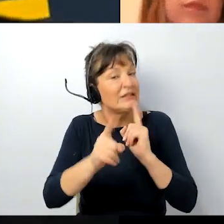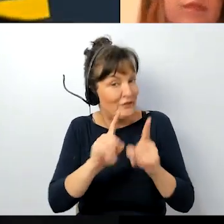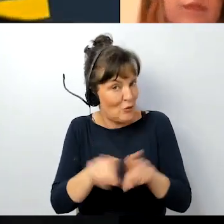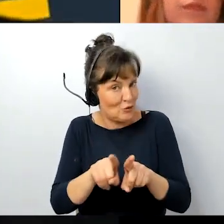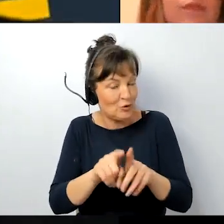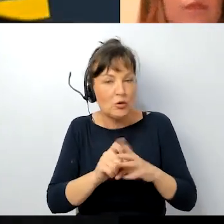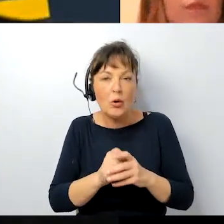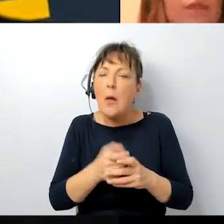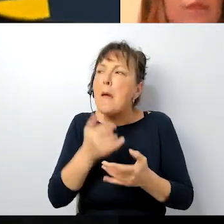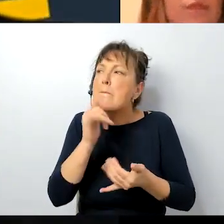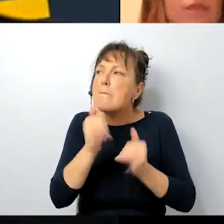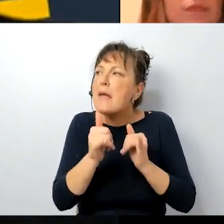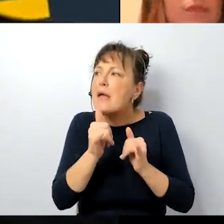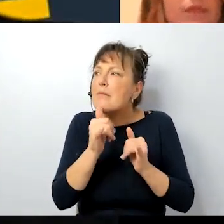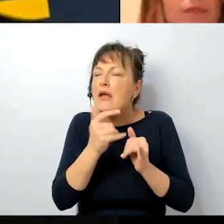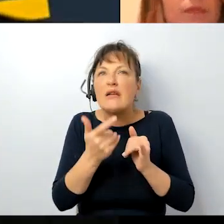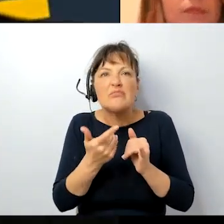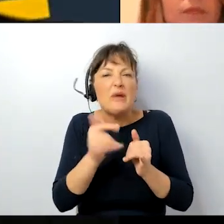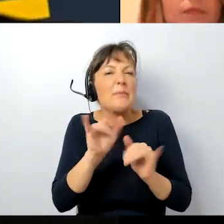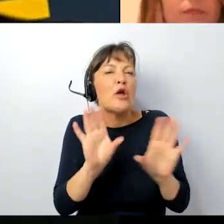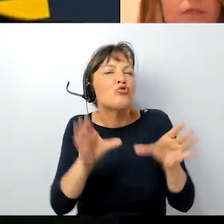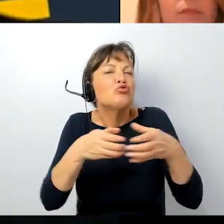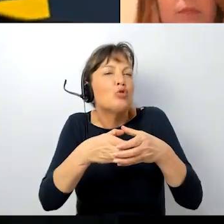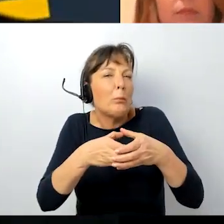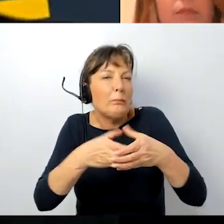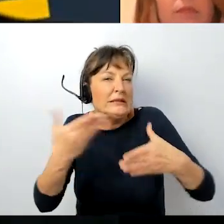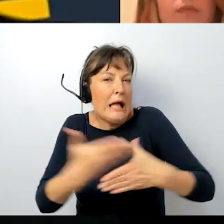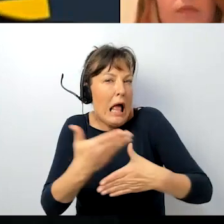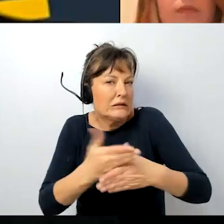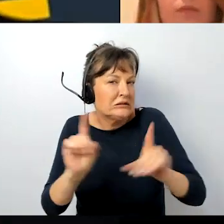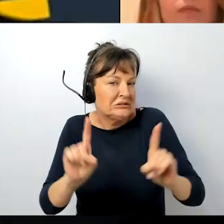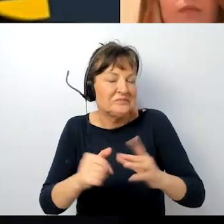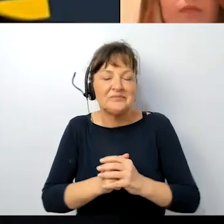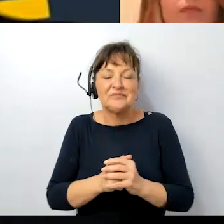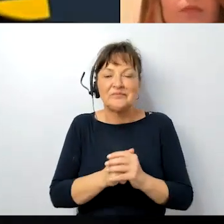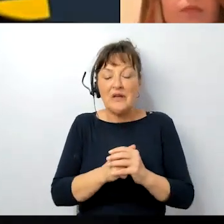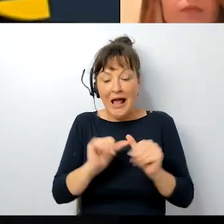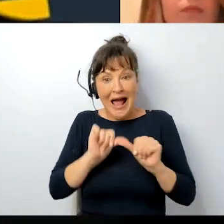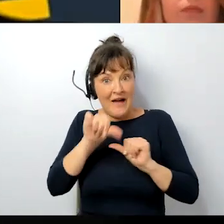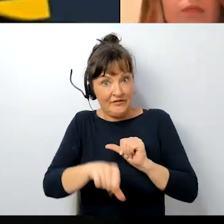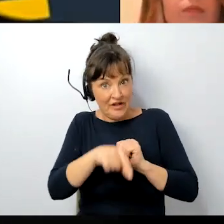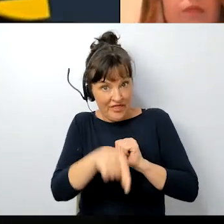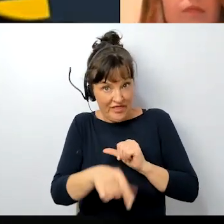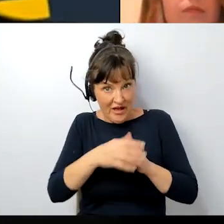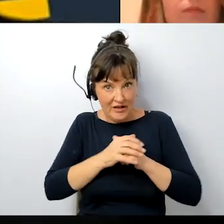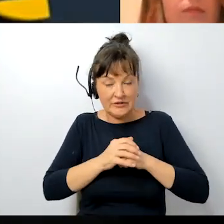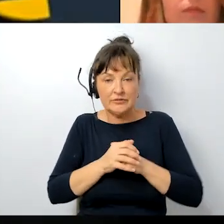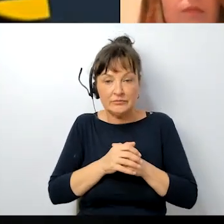tests online tests and in an interview and it there may also be some form of group exercise